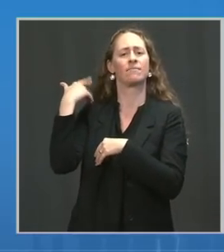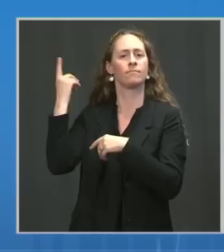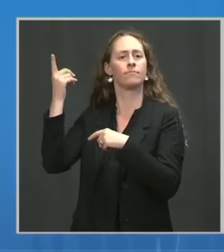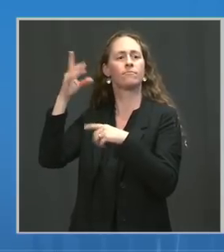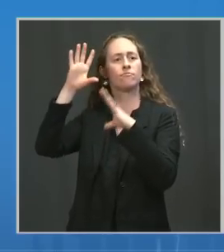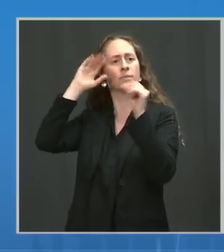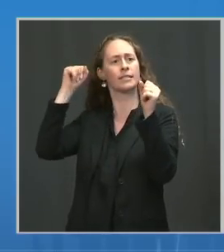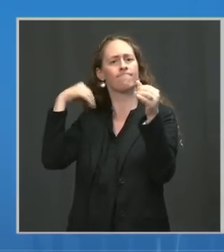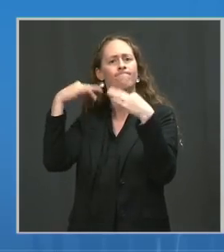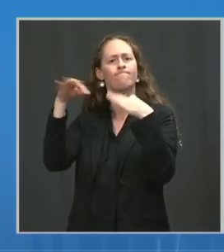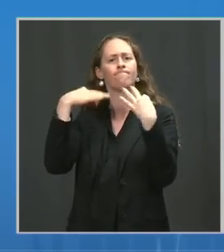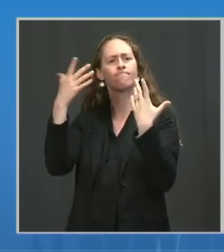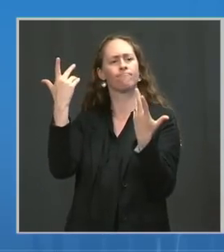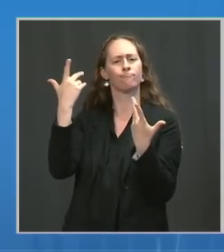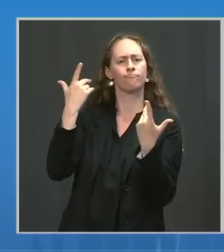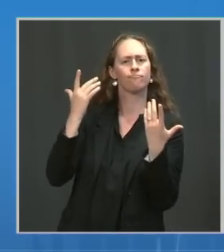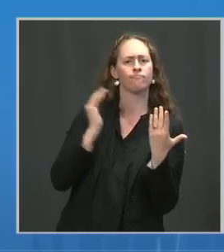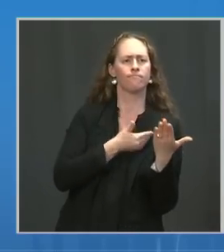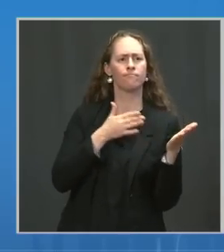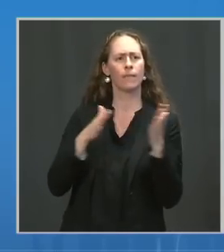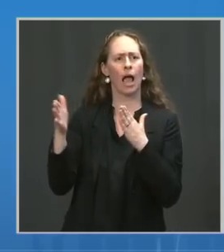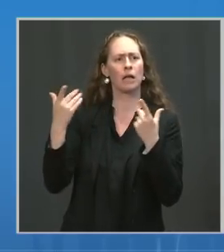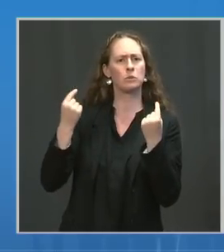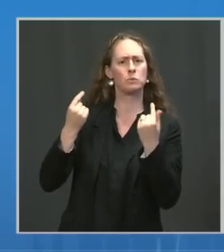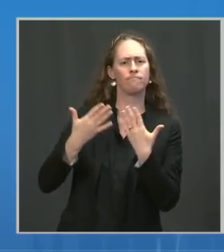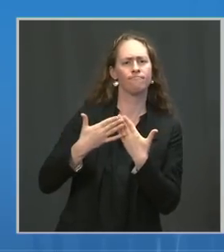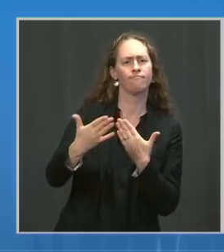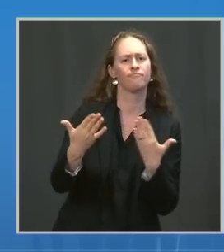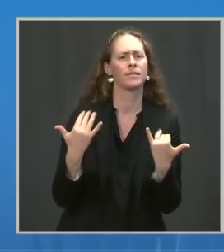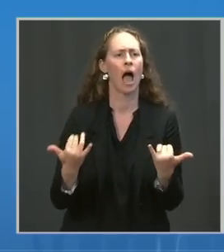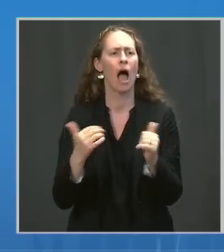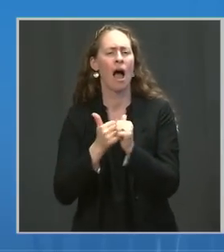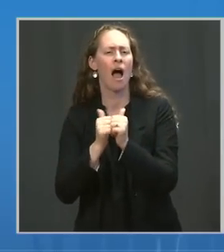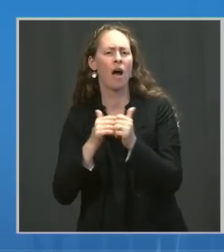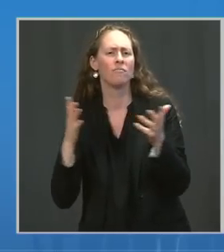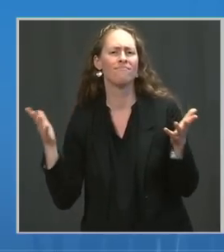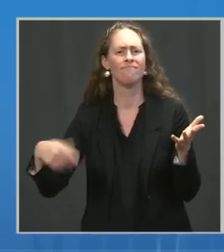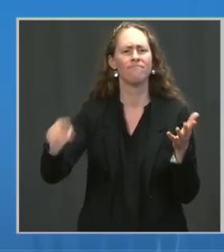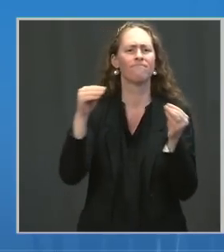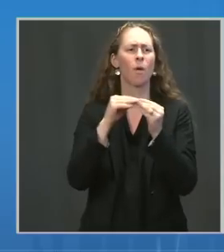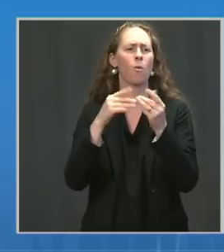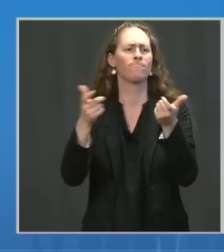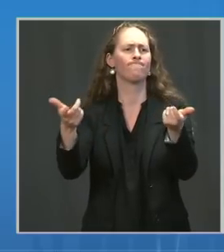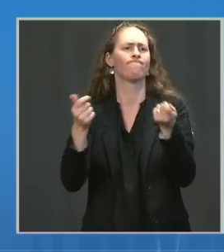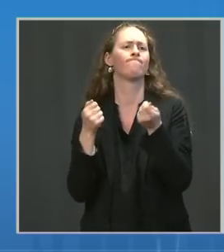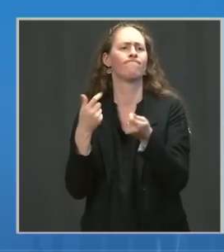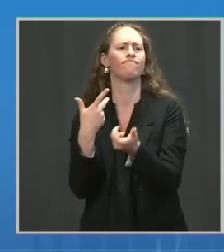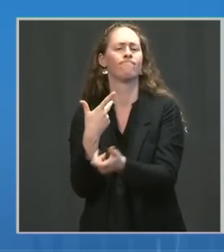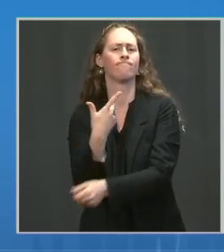to get more Americans vaccinated. We expanded the tax credit to help small- and medium-sized businesses